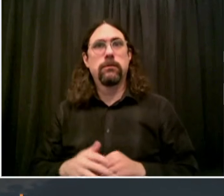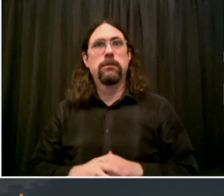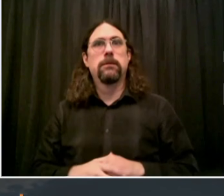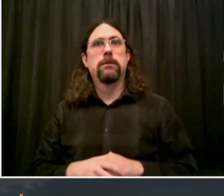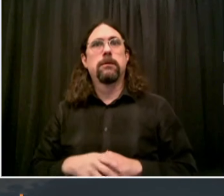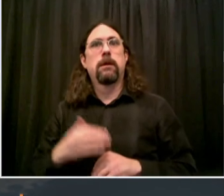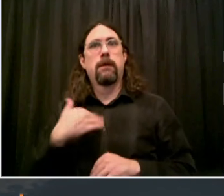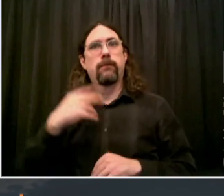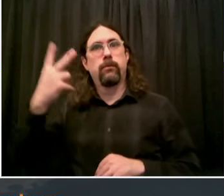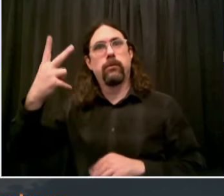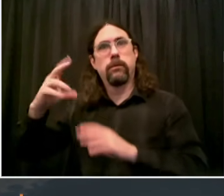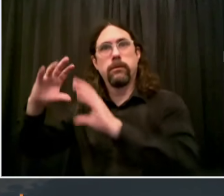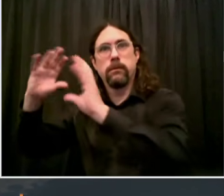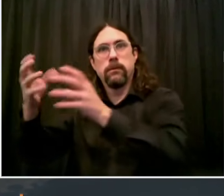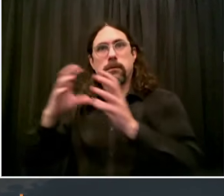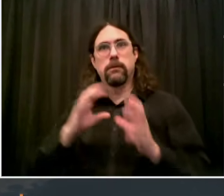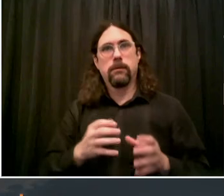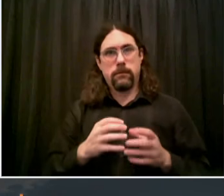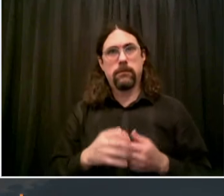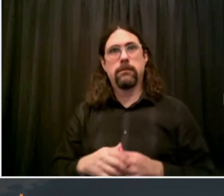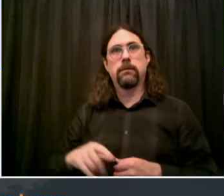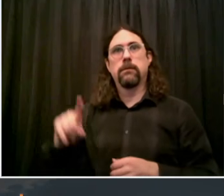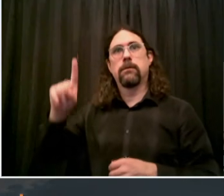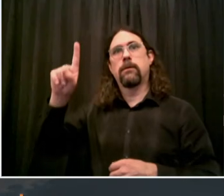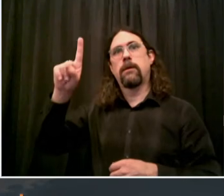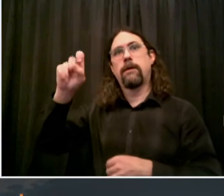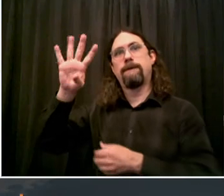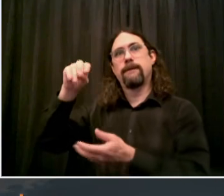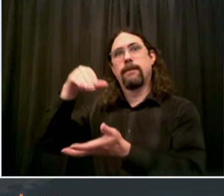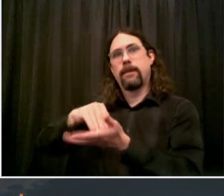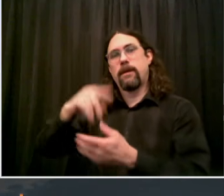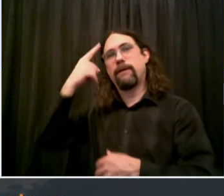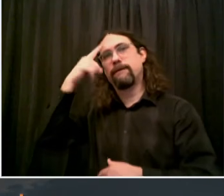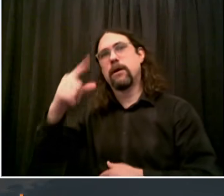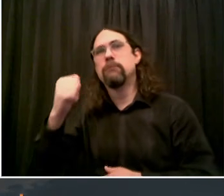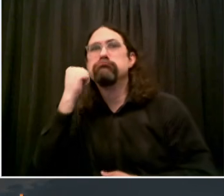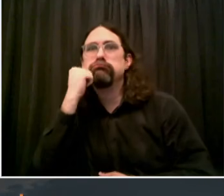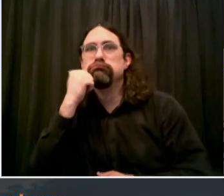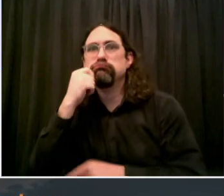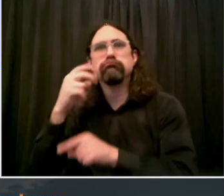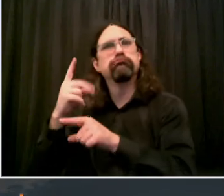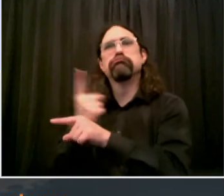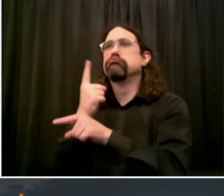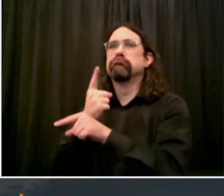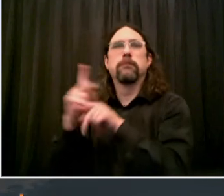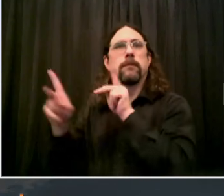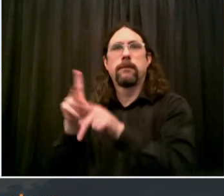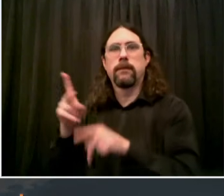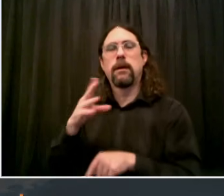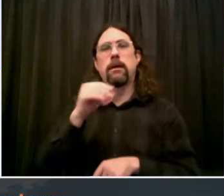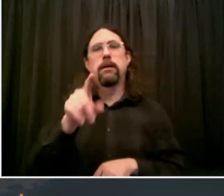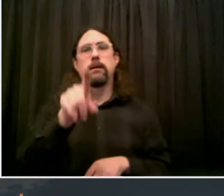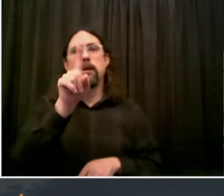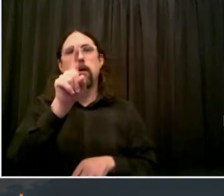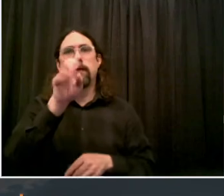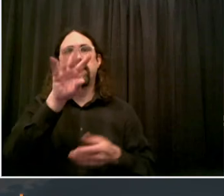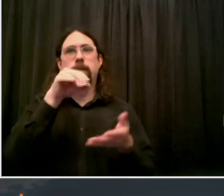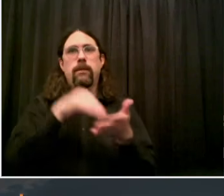WORKERS ARE FREE ANTIBODY TESTING. SO COMBINED MORE THAN A QUARTER MILLION PEOPLE WILL GET THIS TESTING. NEW YORKERS IN